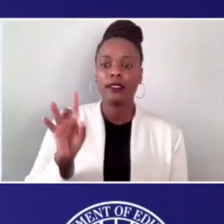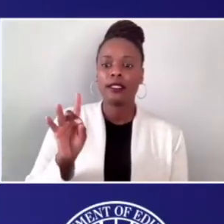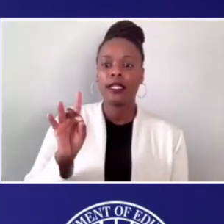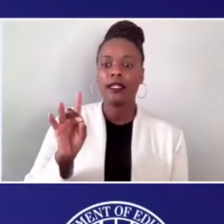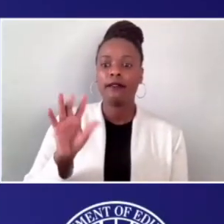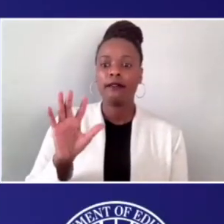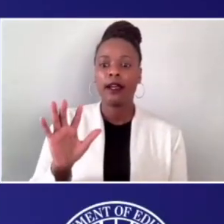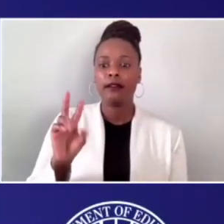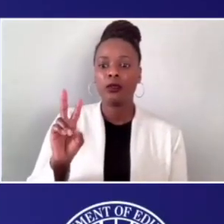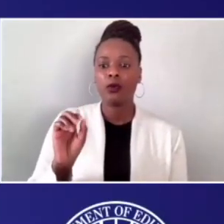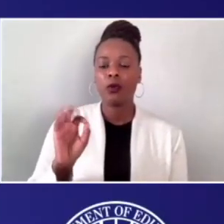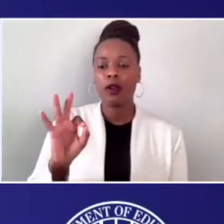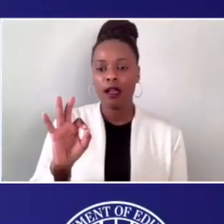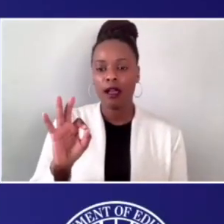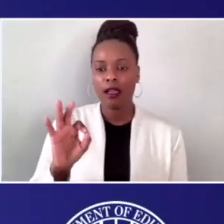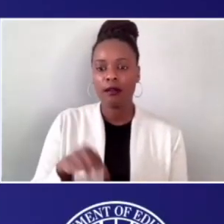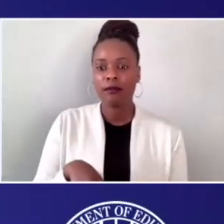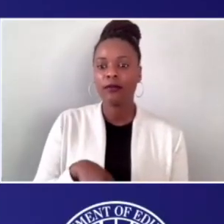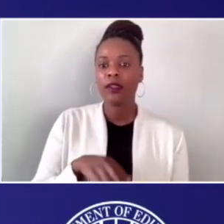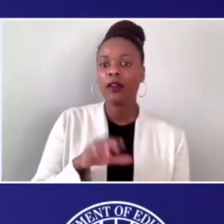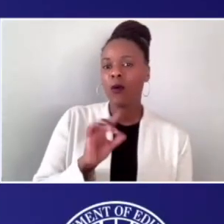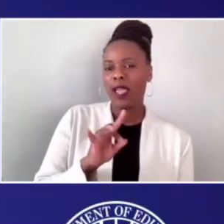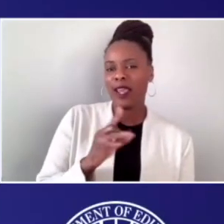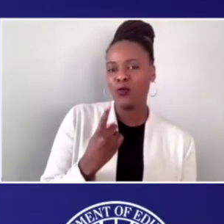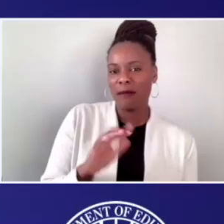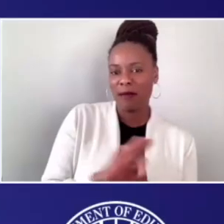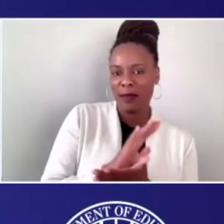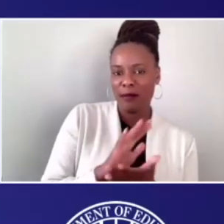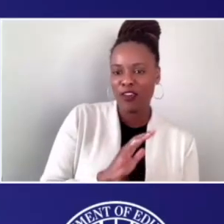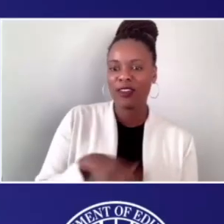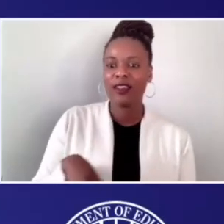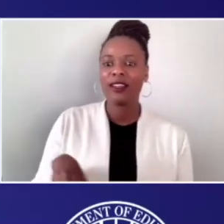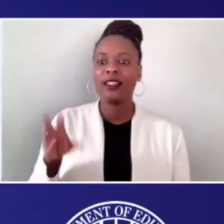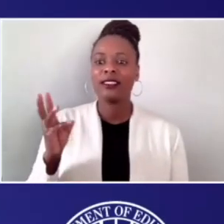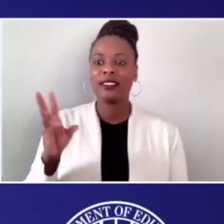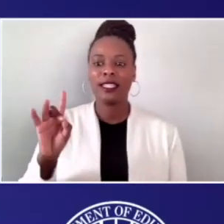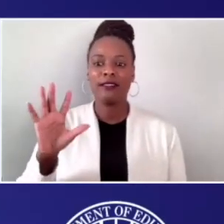685.208 is one paper. 685.2 -- excuse me.